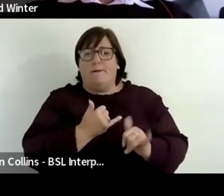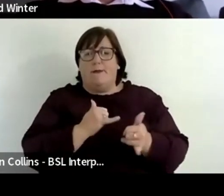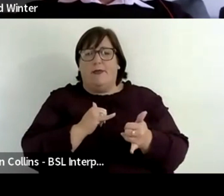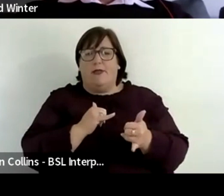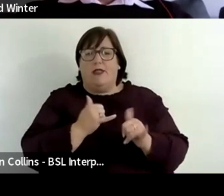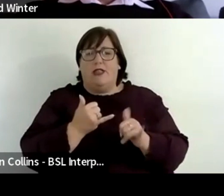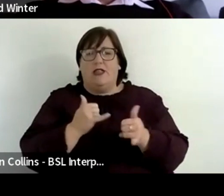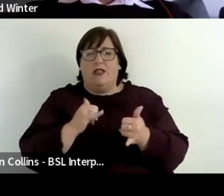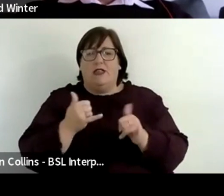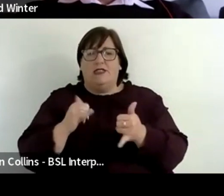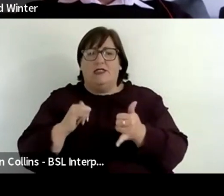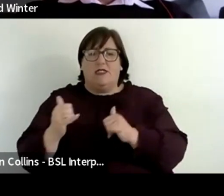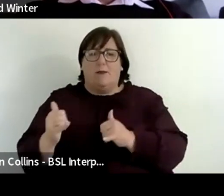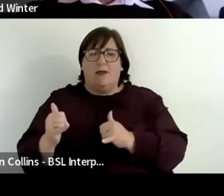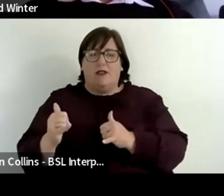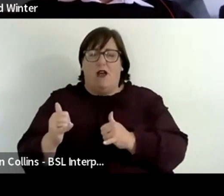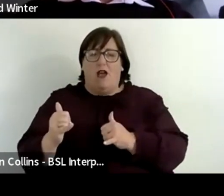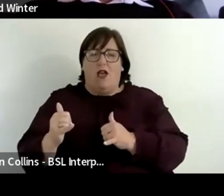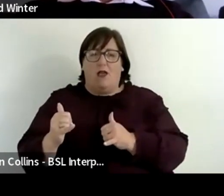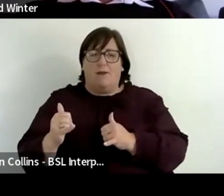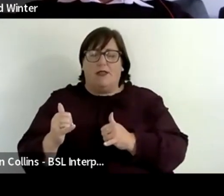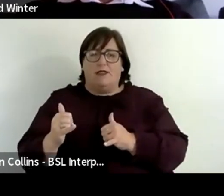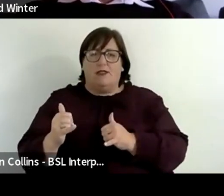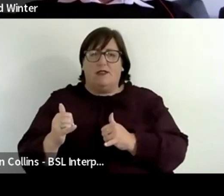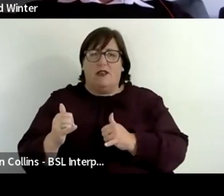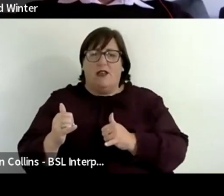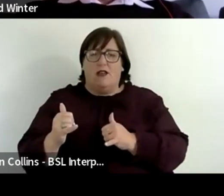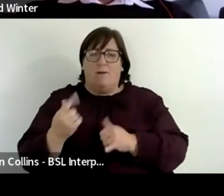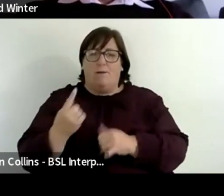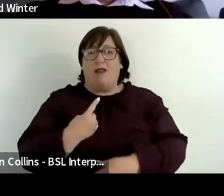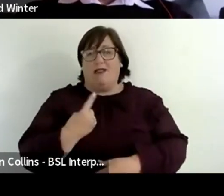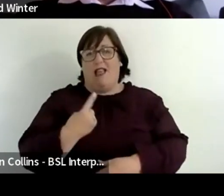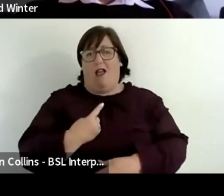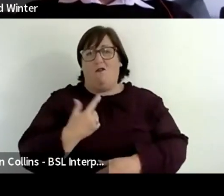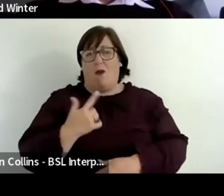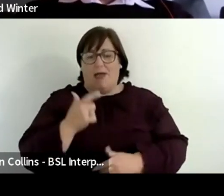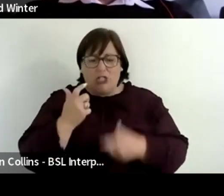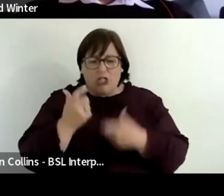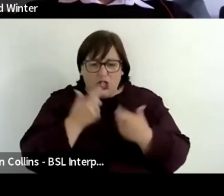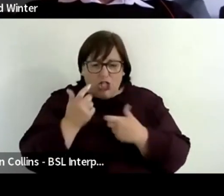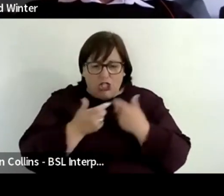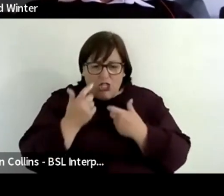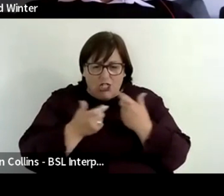in the past before, and it can feel disheartening, when you don't find exactly what you are looking for.